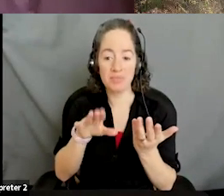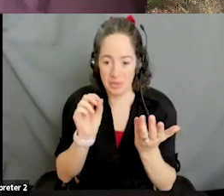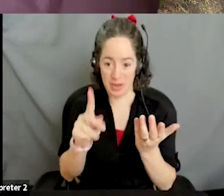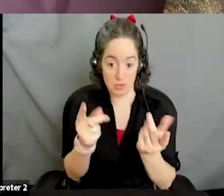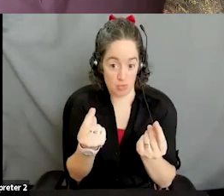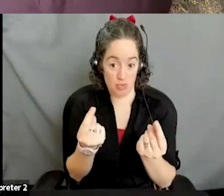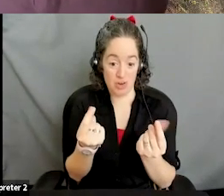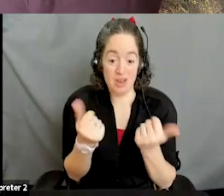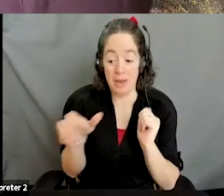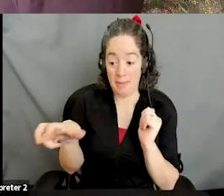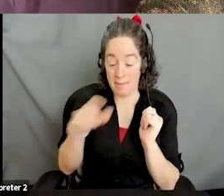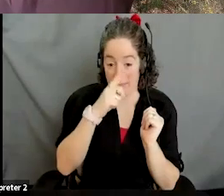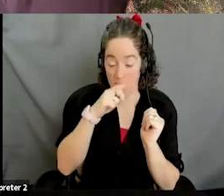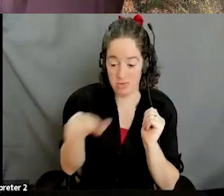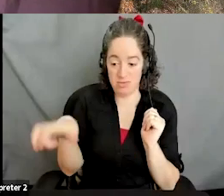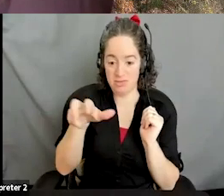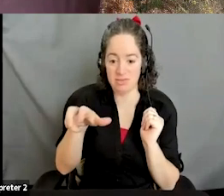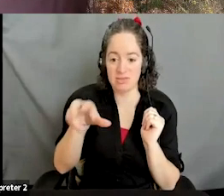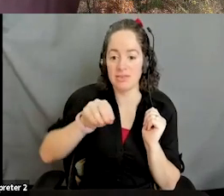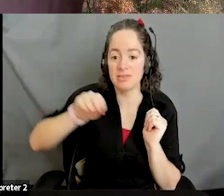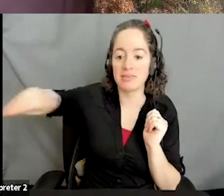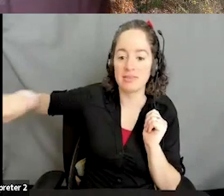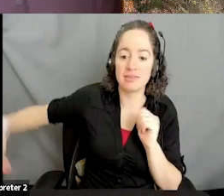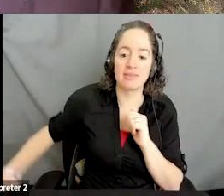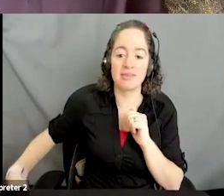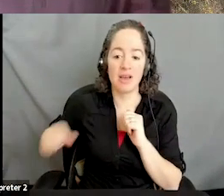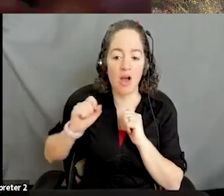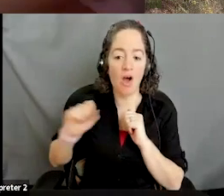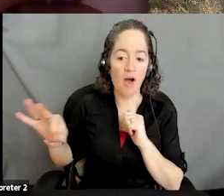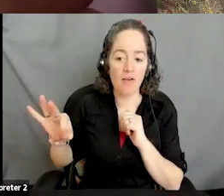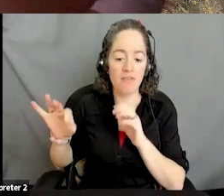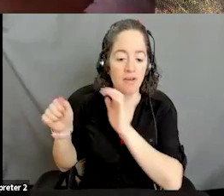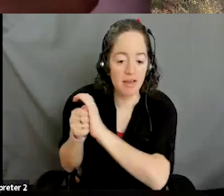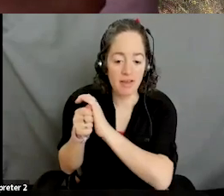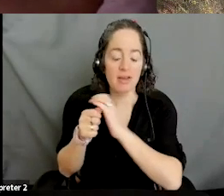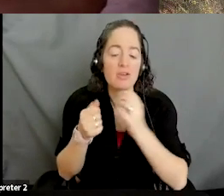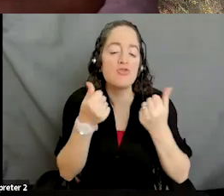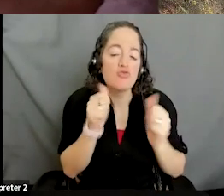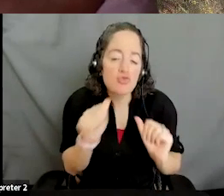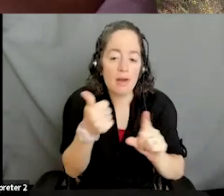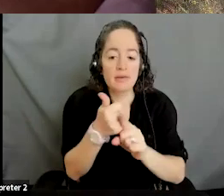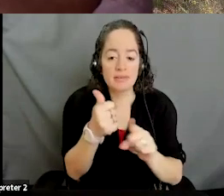Can you actually do it? I wonder almost if product companies--